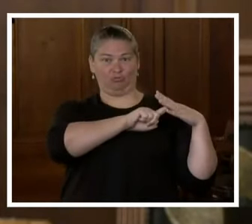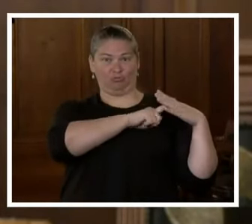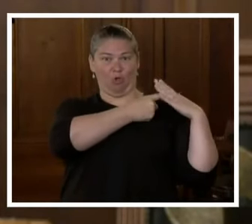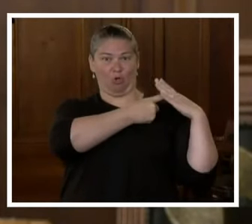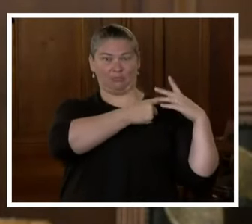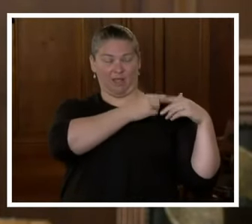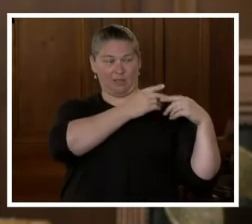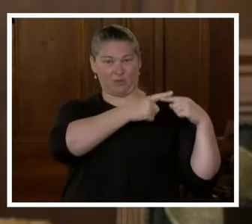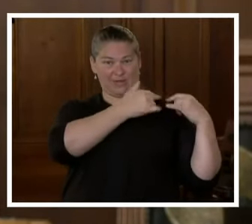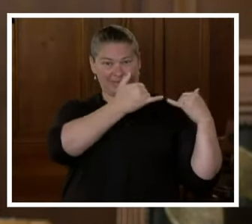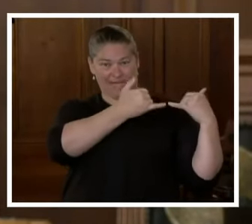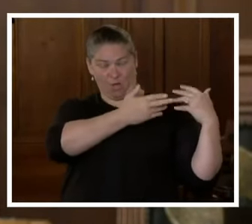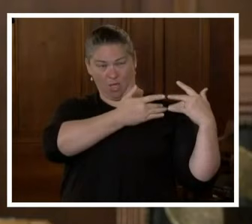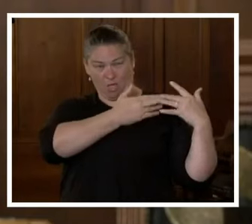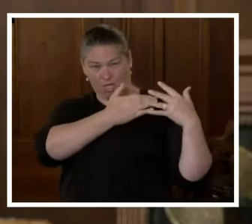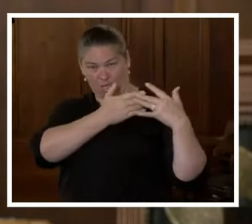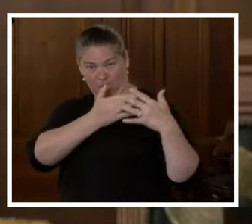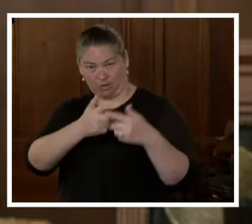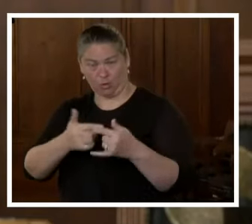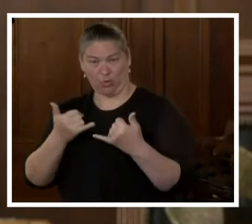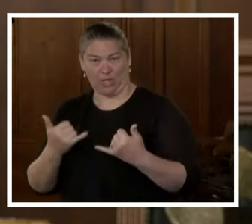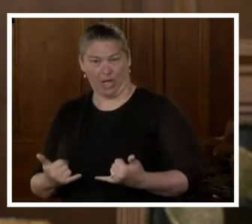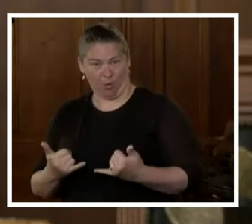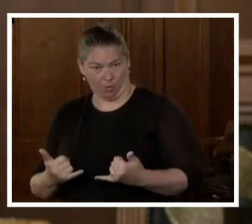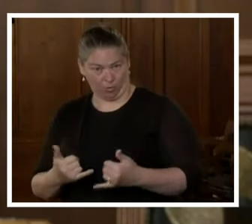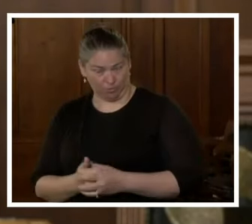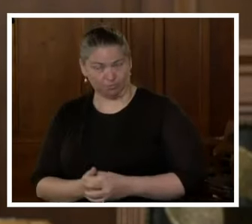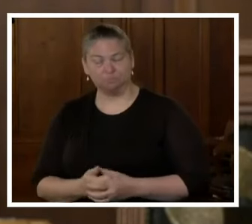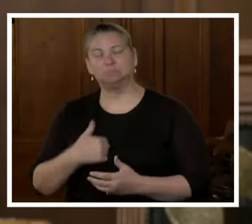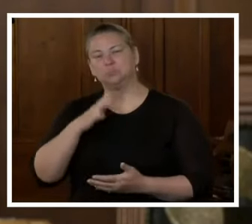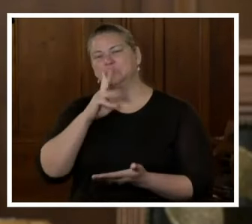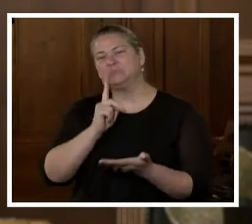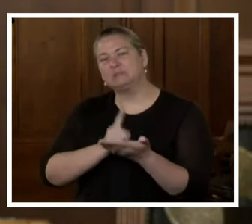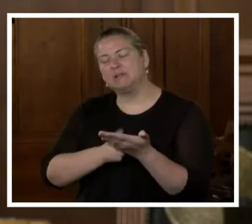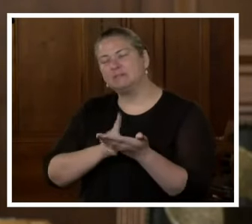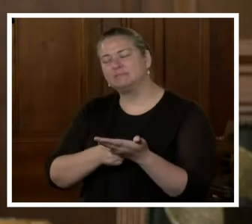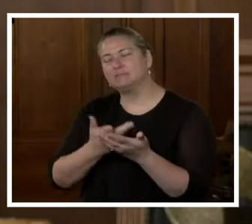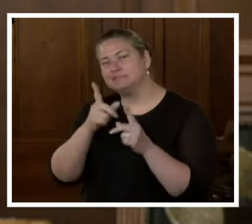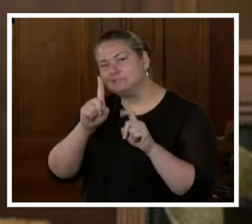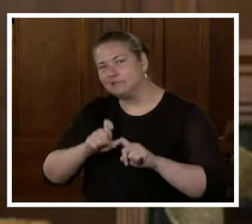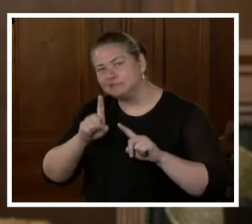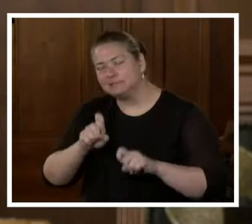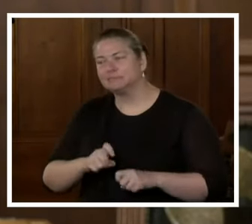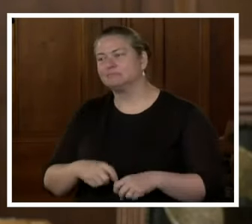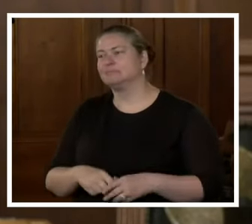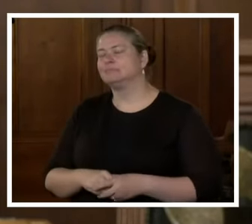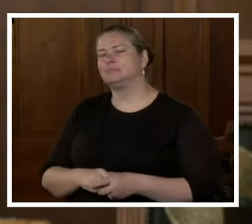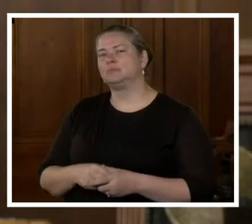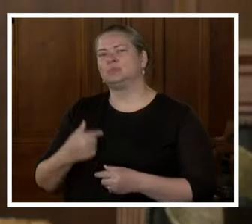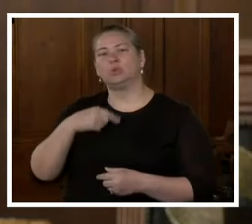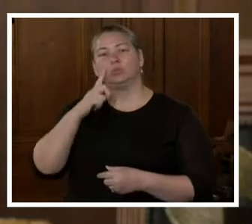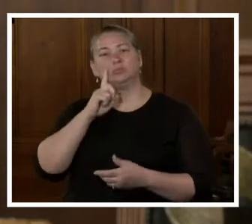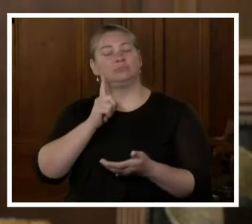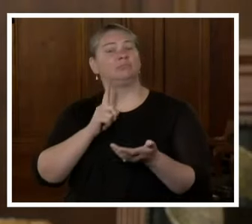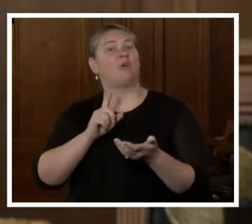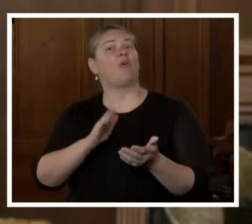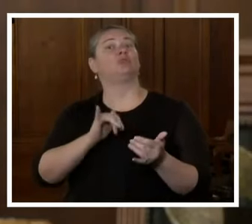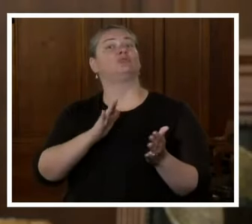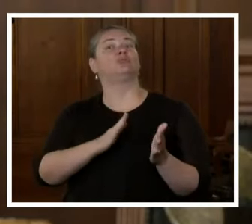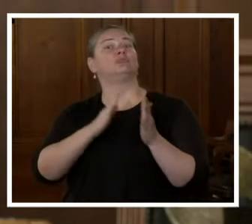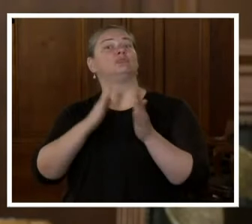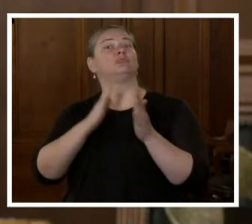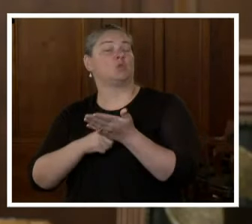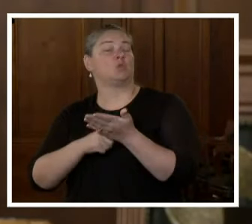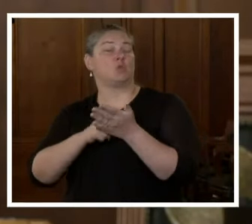MEDICALLY COMPROMISED SENIORS.